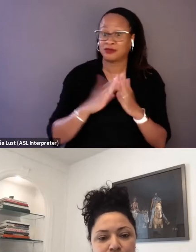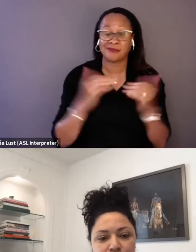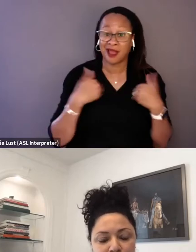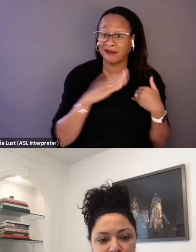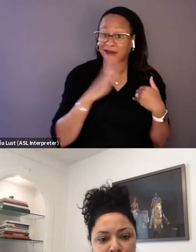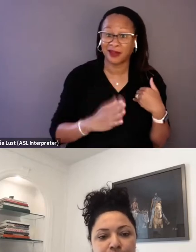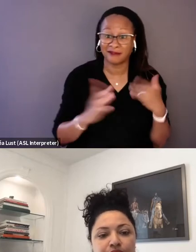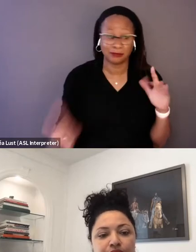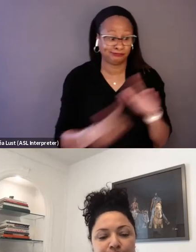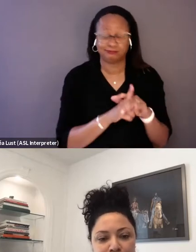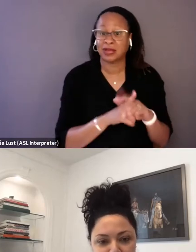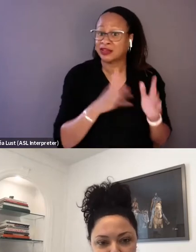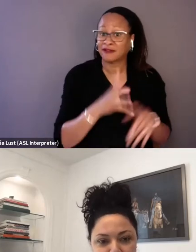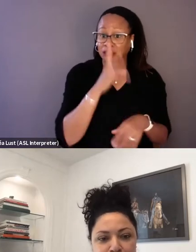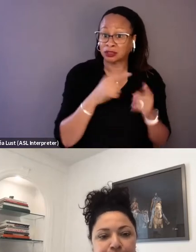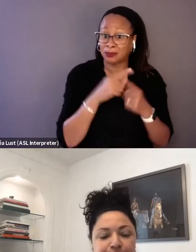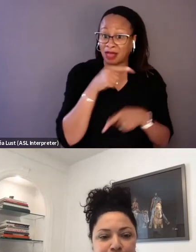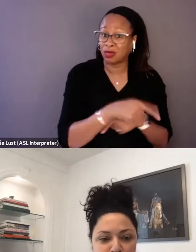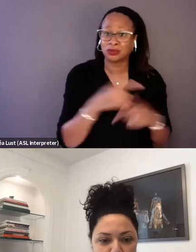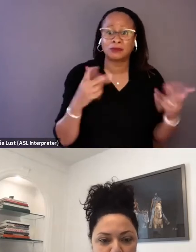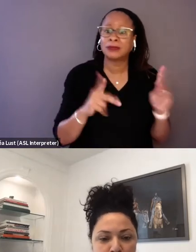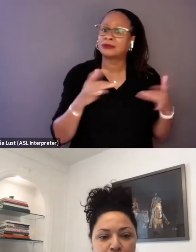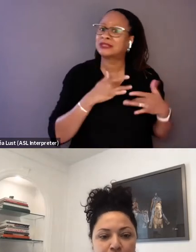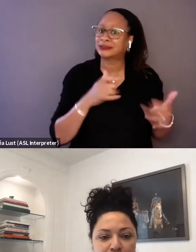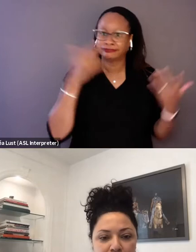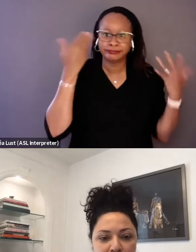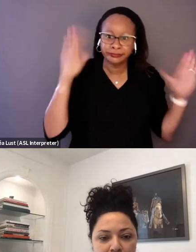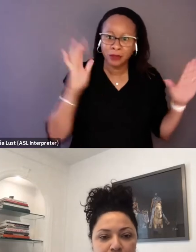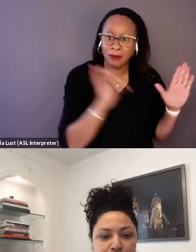aren't really talked about, you know, and I think, you know